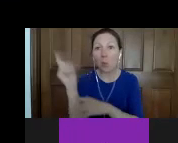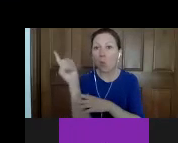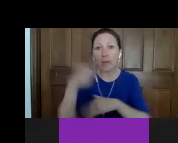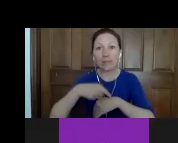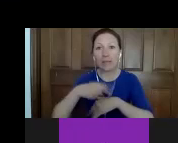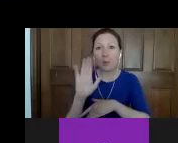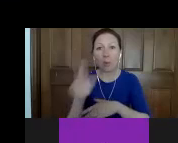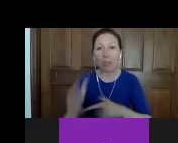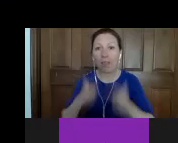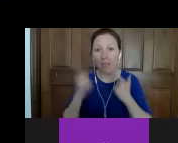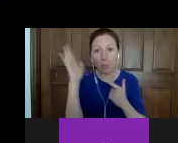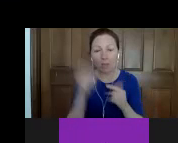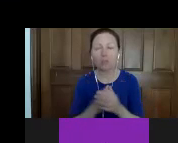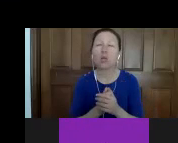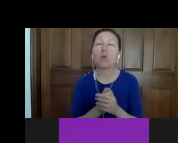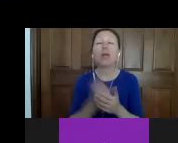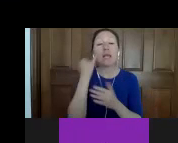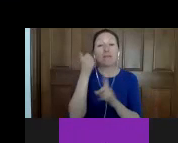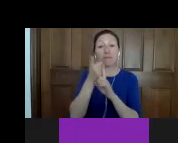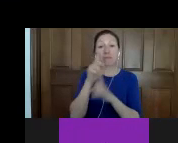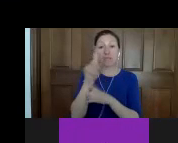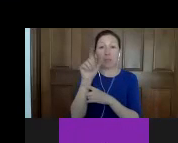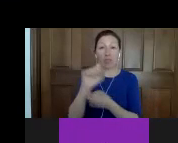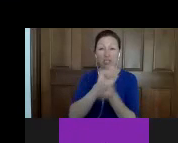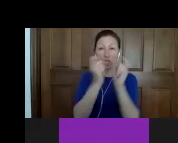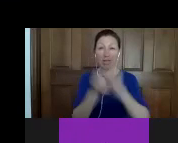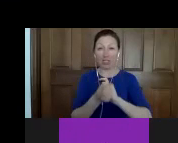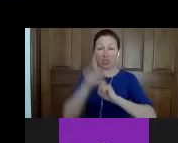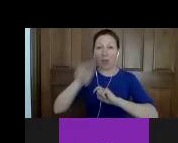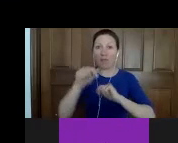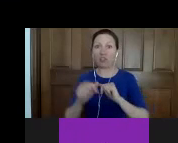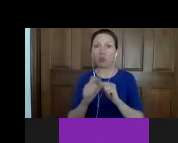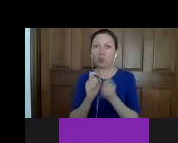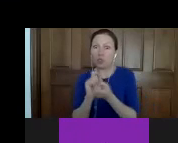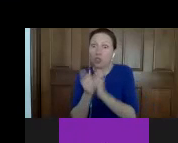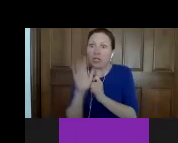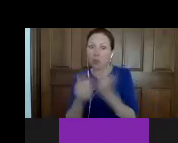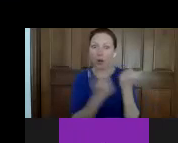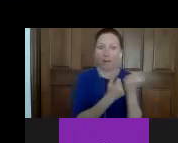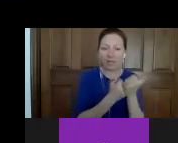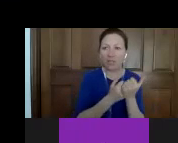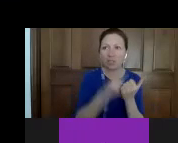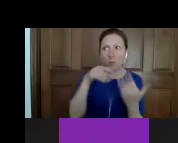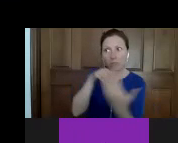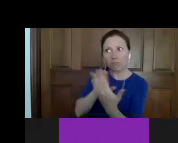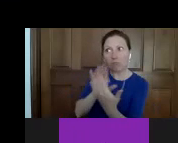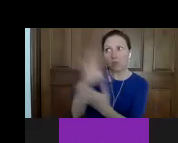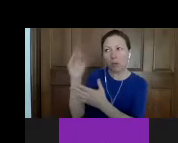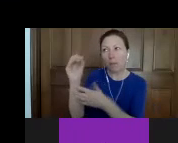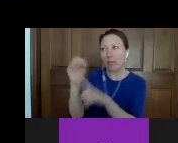need to modify your job accommodation, approach your employer and talk to them about it. But